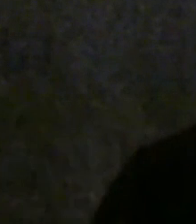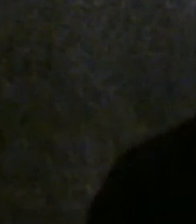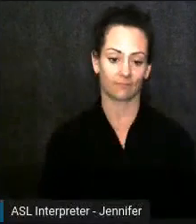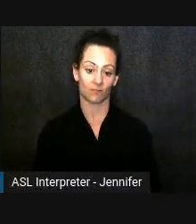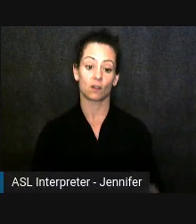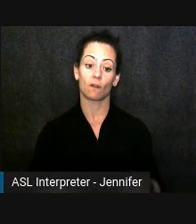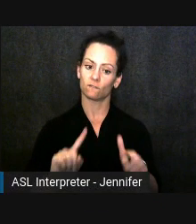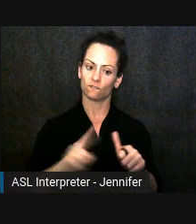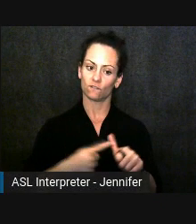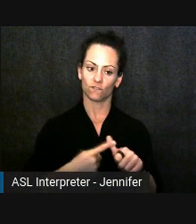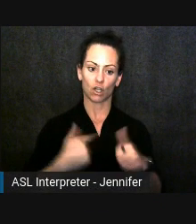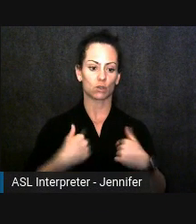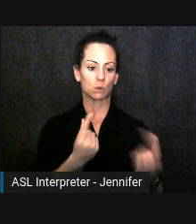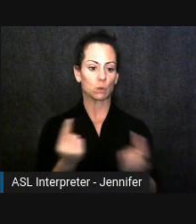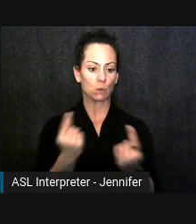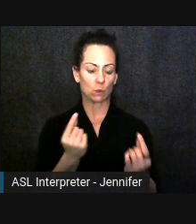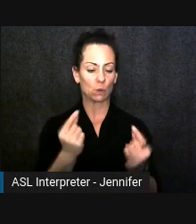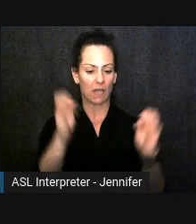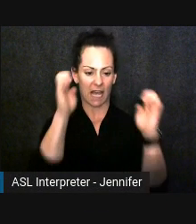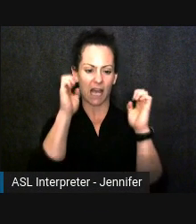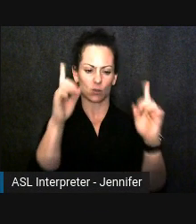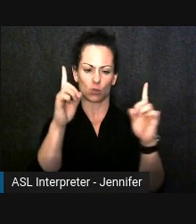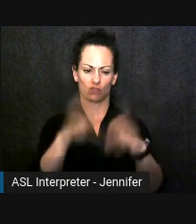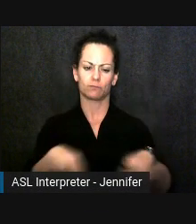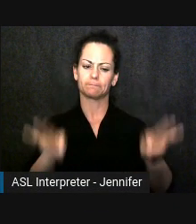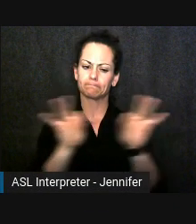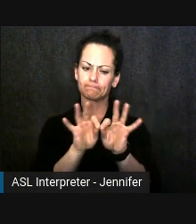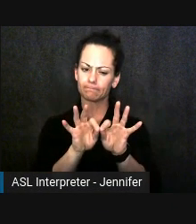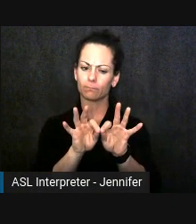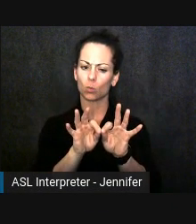and with the support of my team, I was able